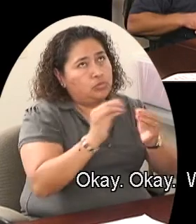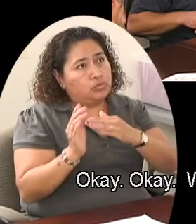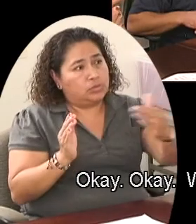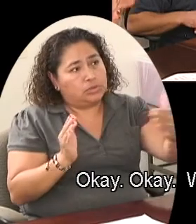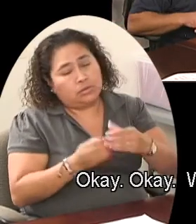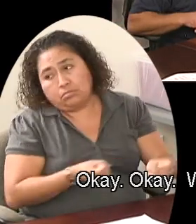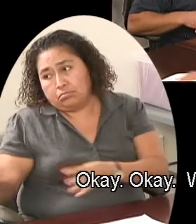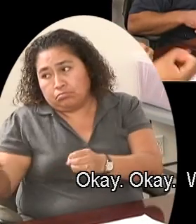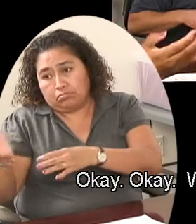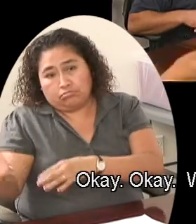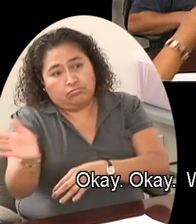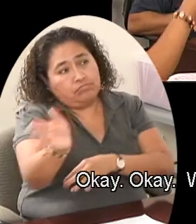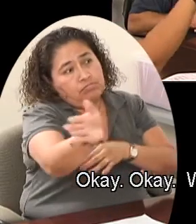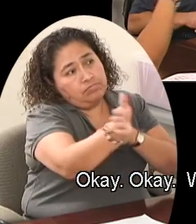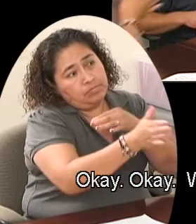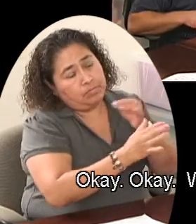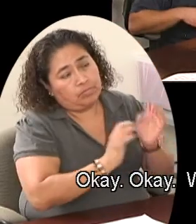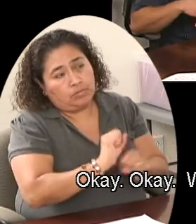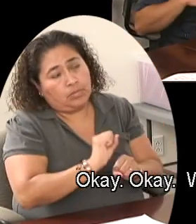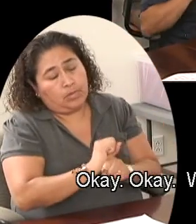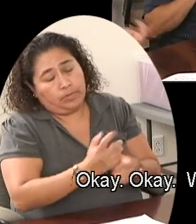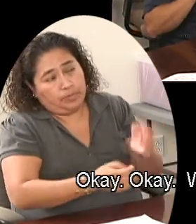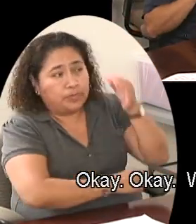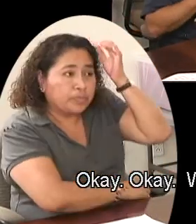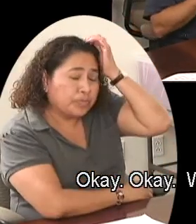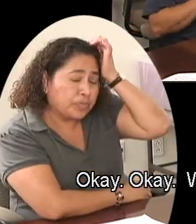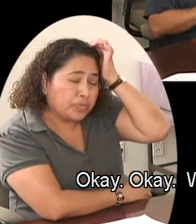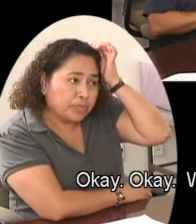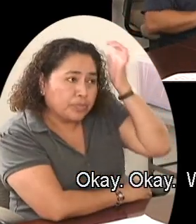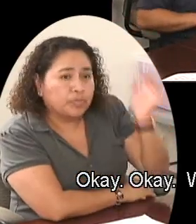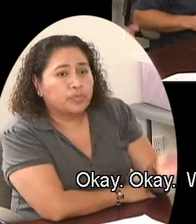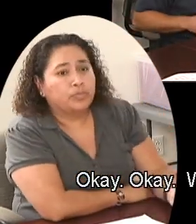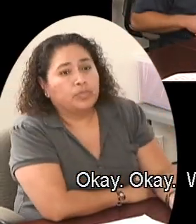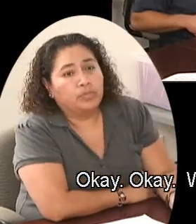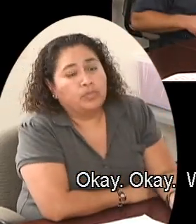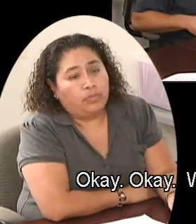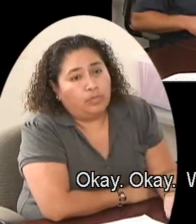Okay. Okay. Well, very good. Fine.